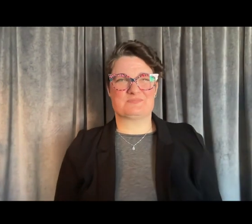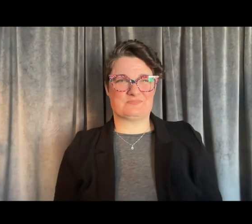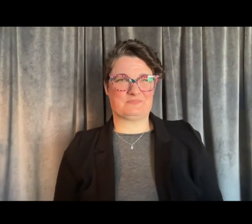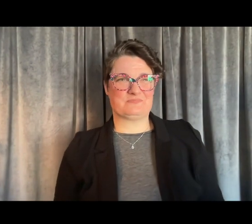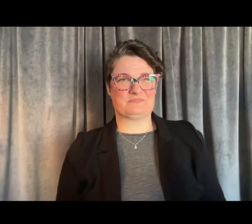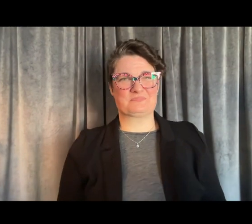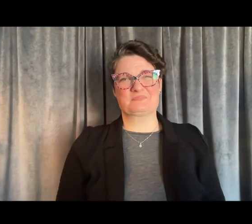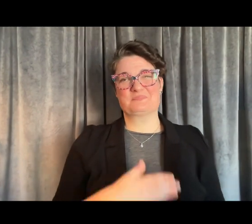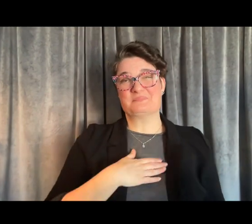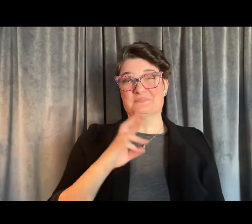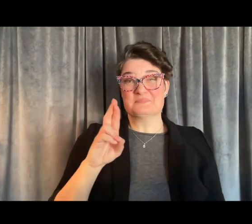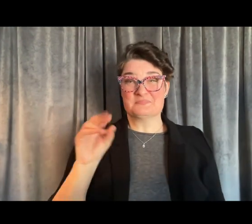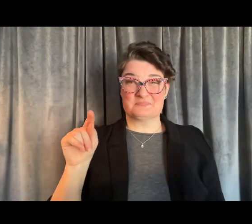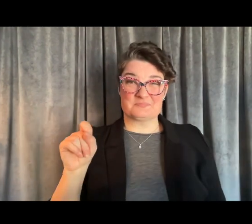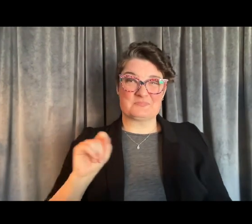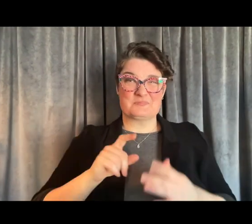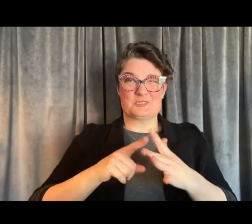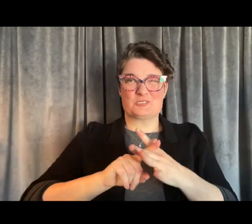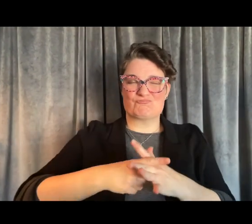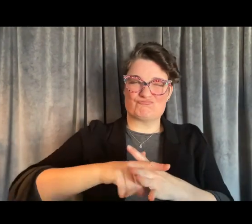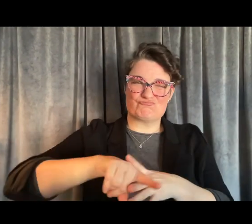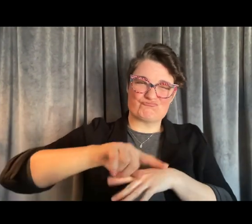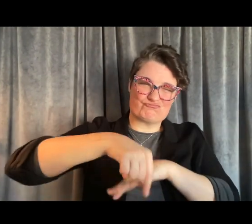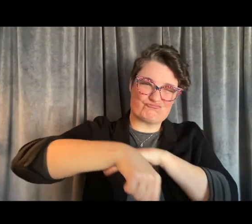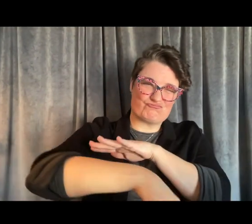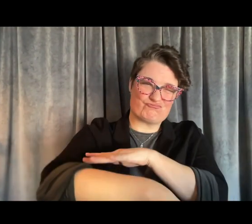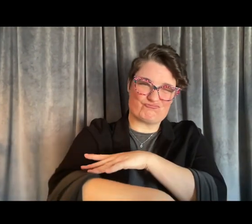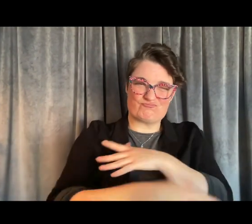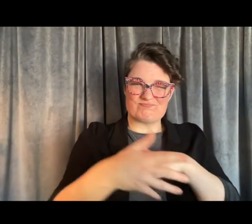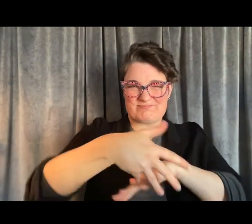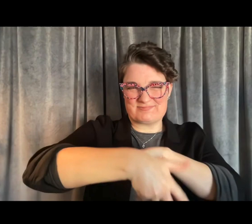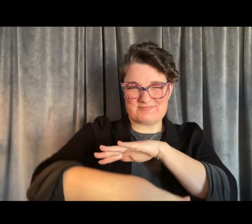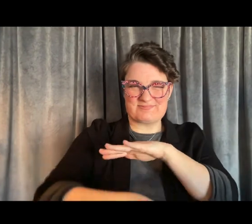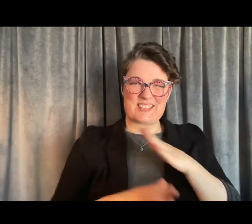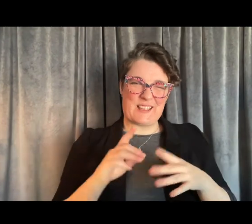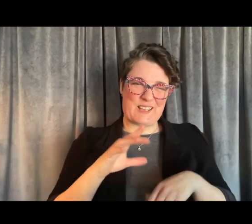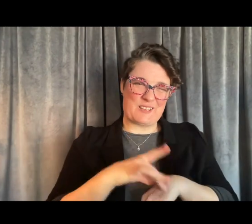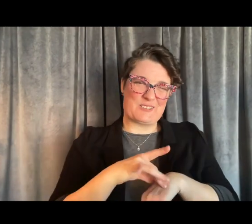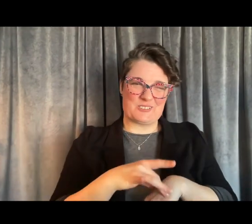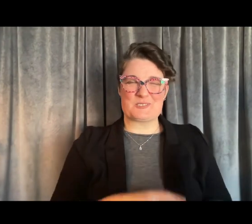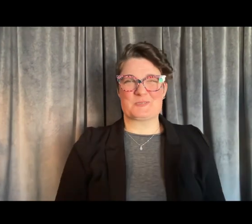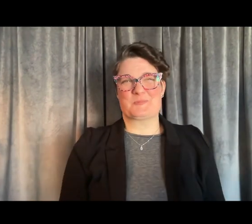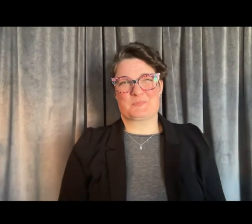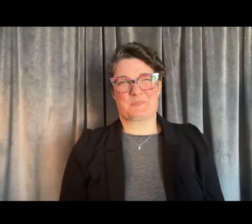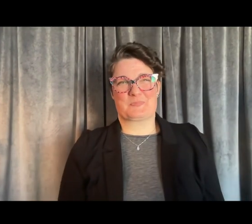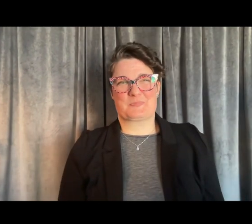My roots go down, down into the earth. My roots go down.